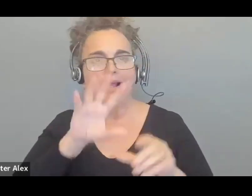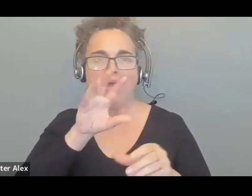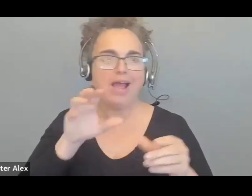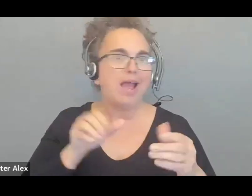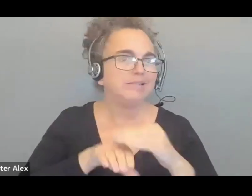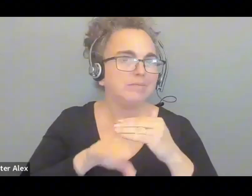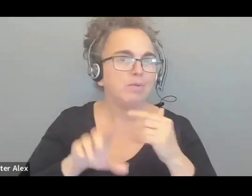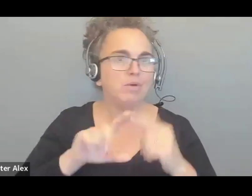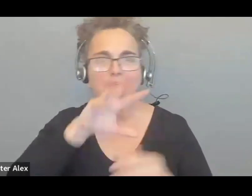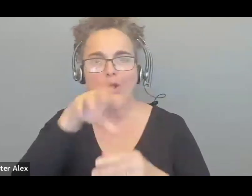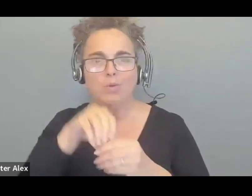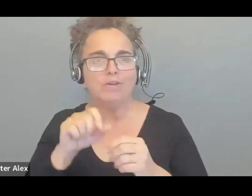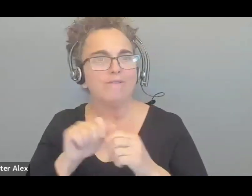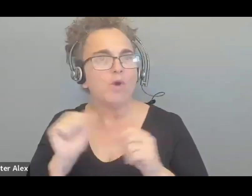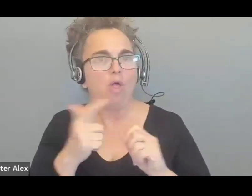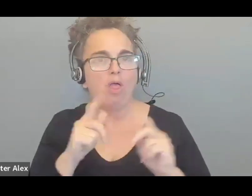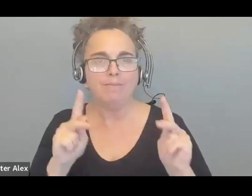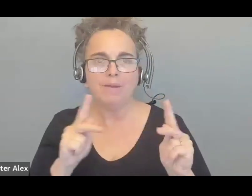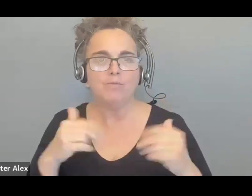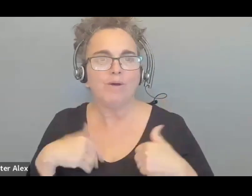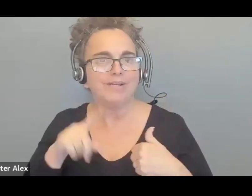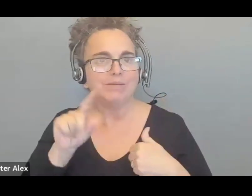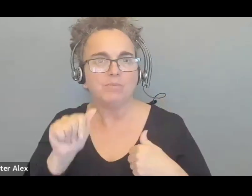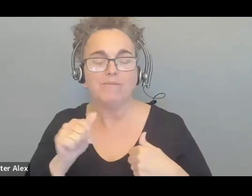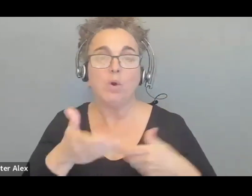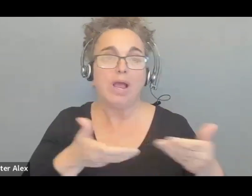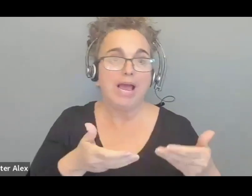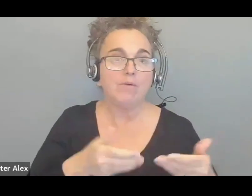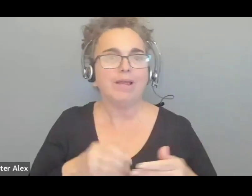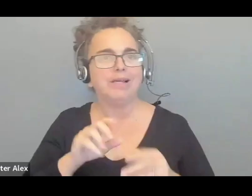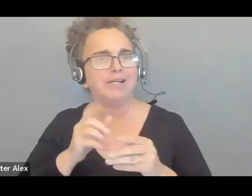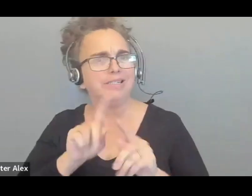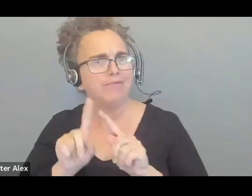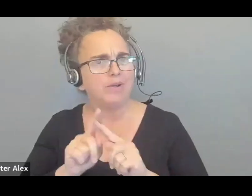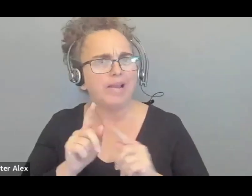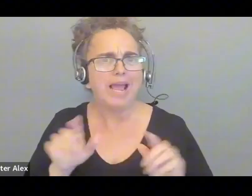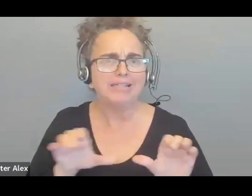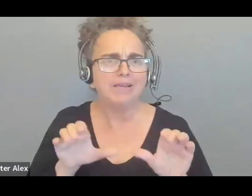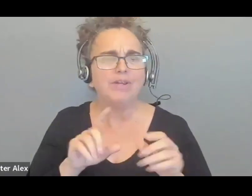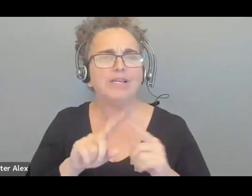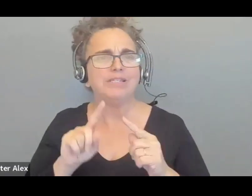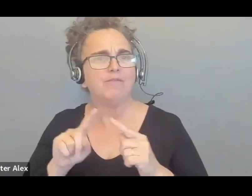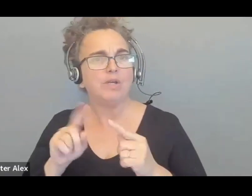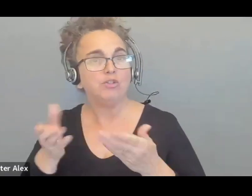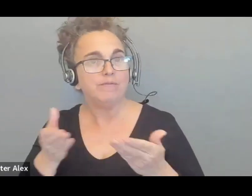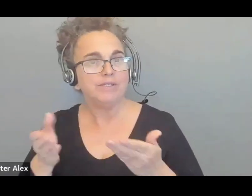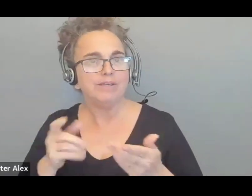services, activities, hiring and recruitment. Additionally, Tiara provides leadership